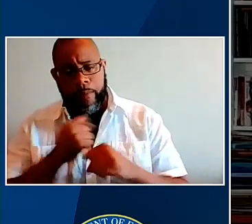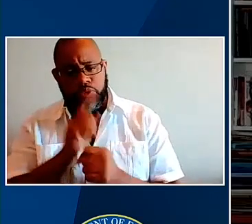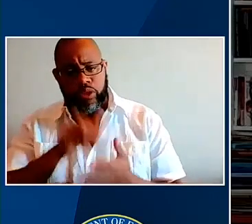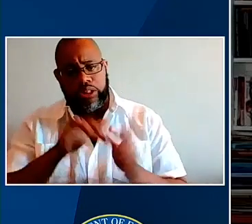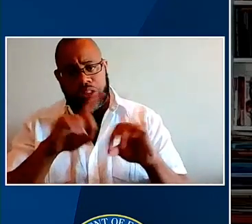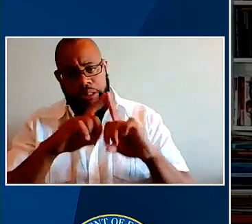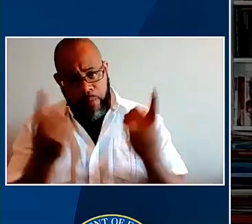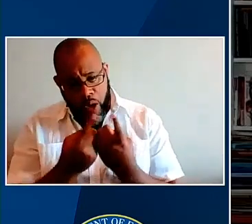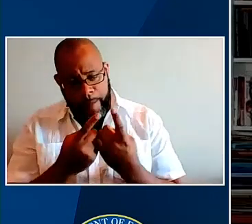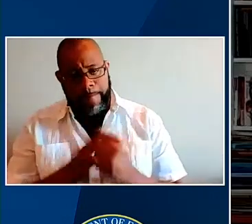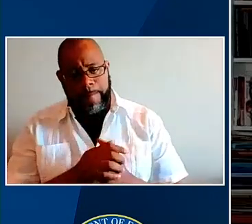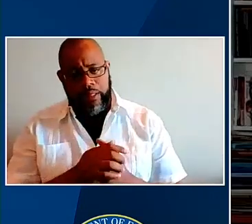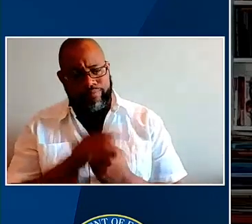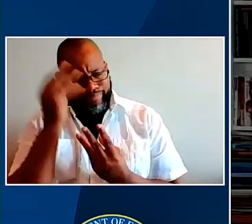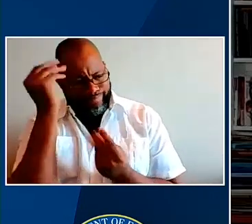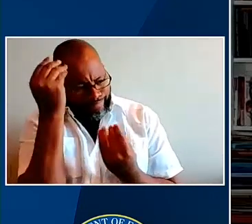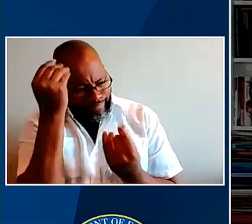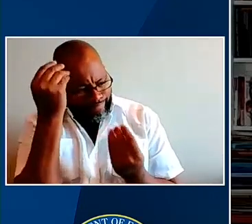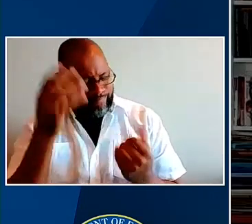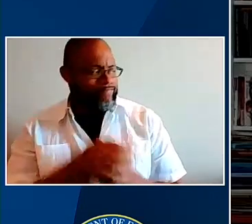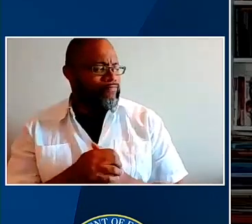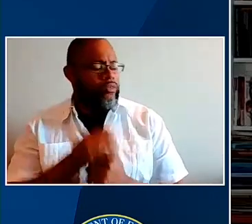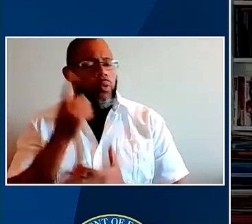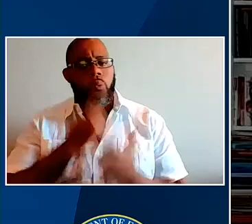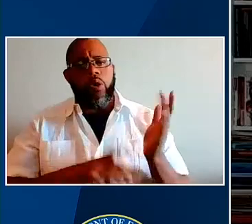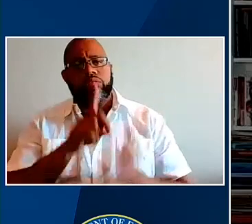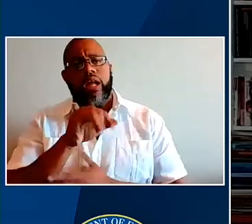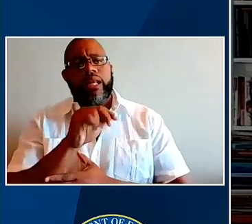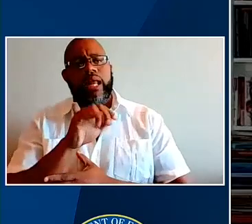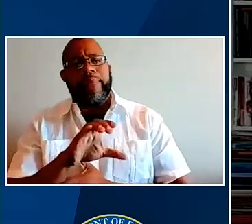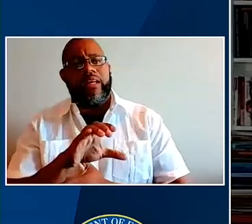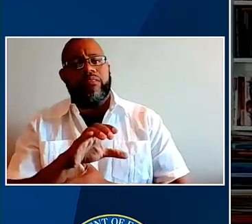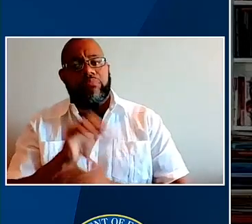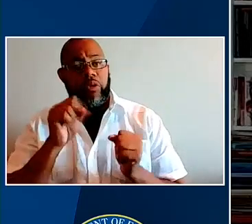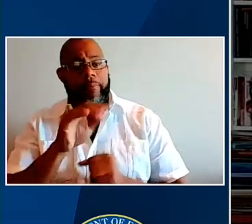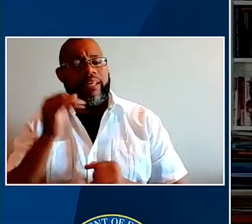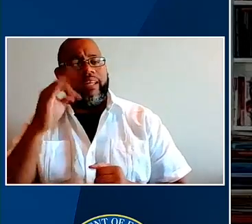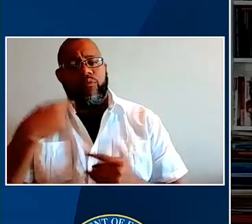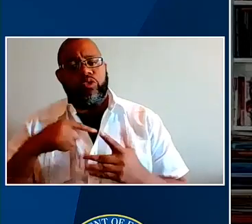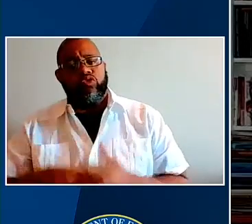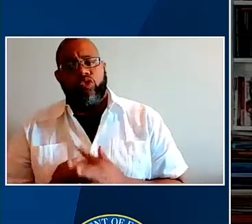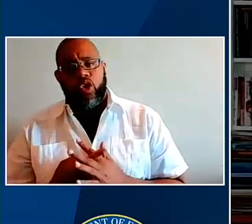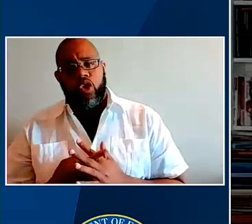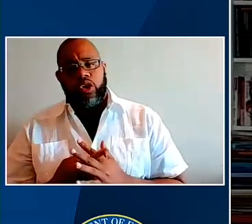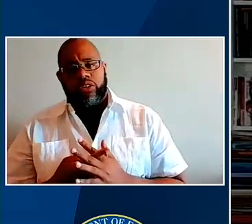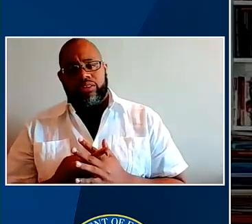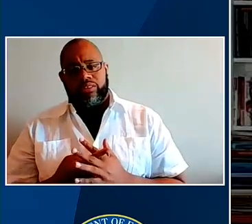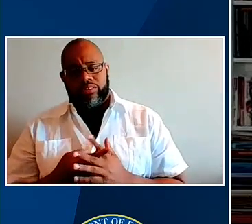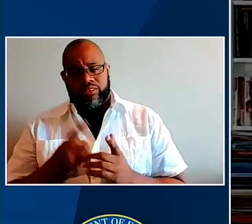contemplates what the dynamic would be if we began to parse the